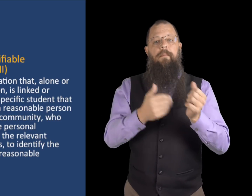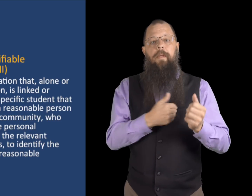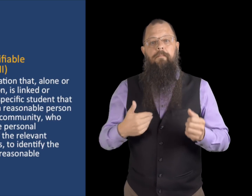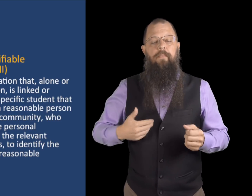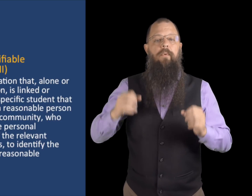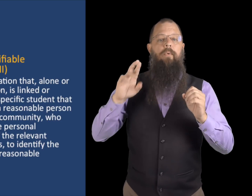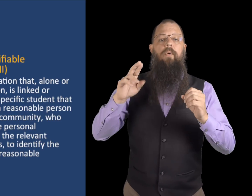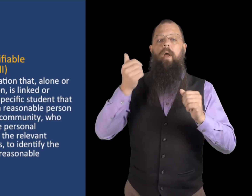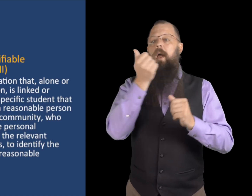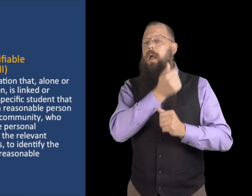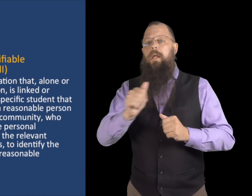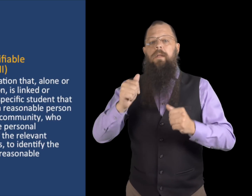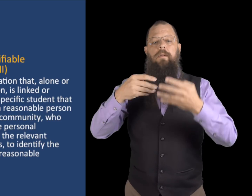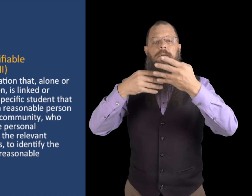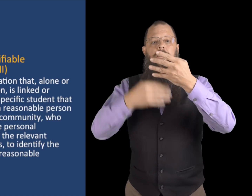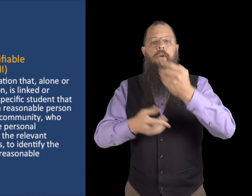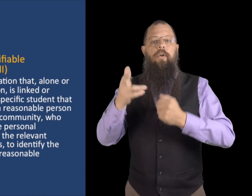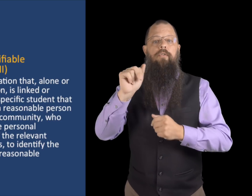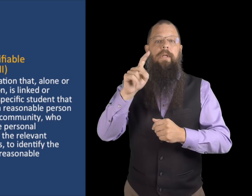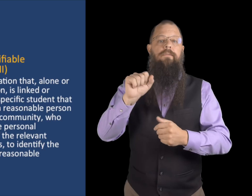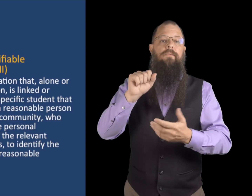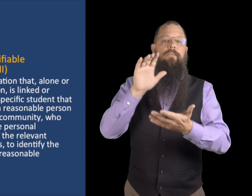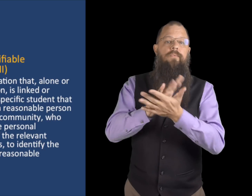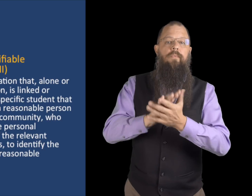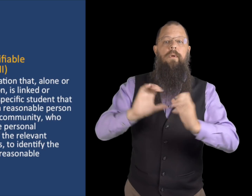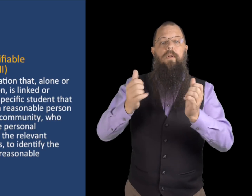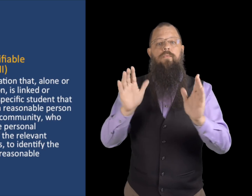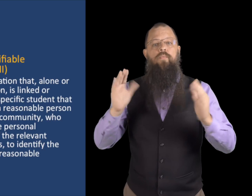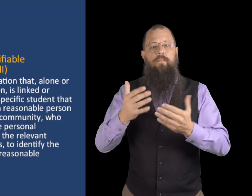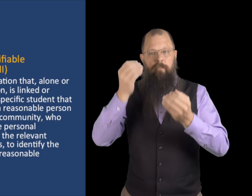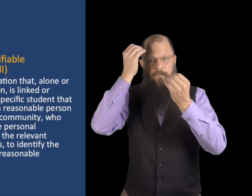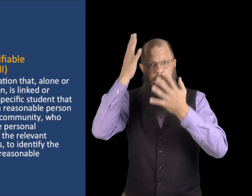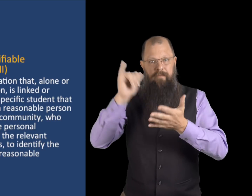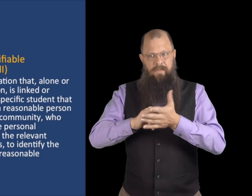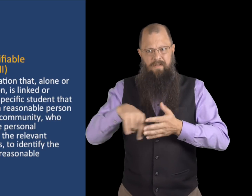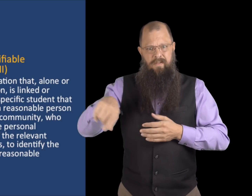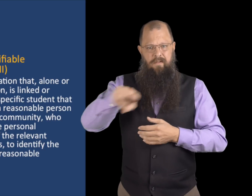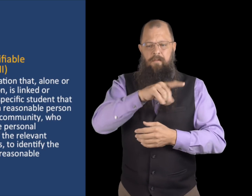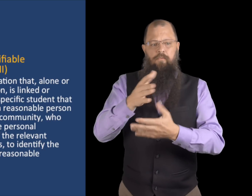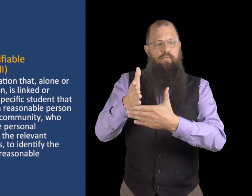identify who that is. It could be address, grades, classroom